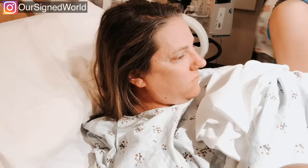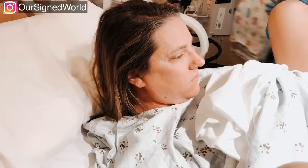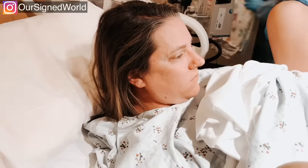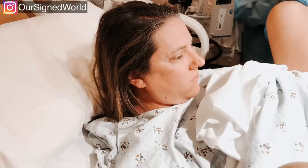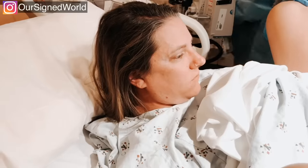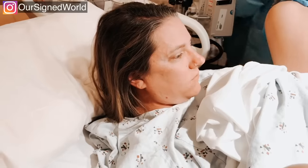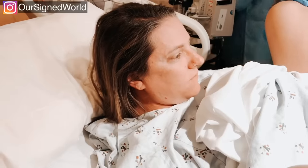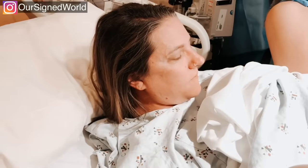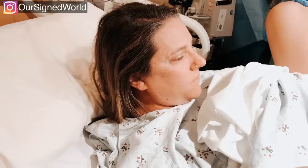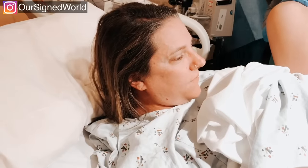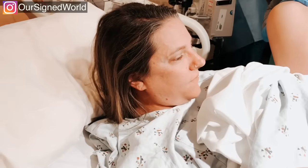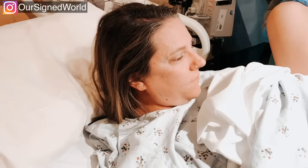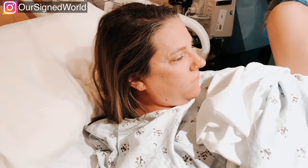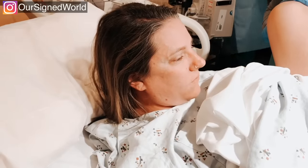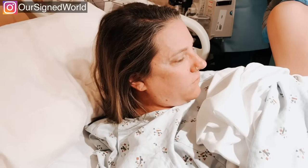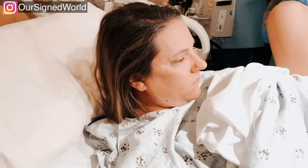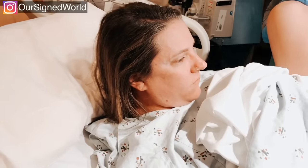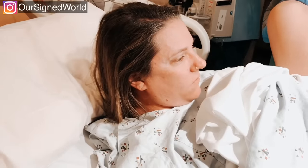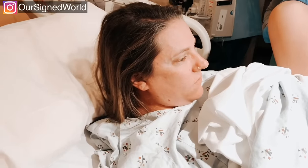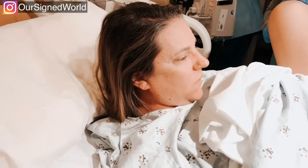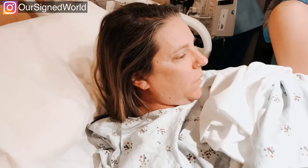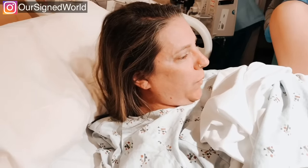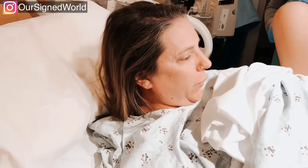Nurse: Go, go go! Good job! Okay, breathe out.